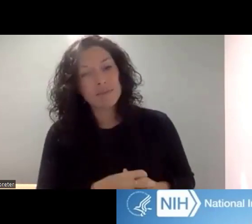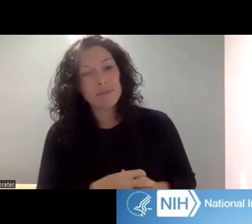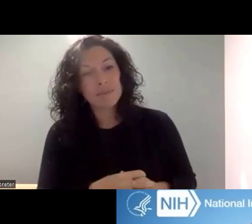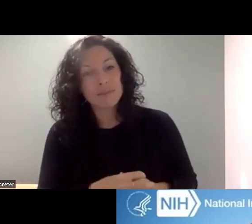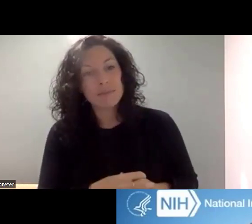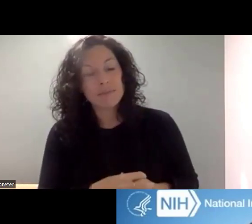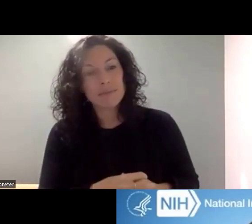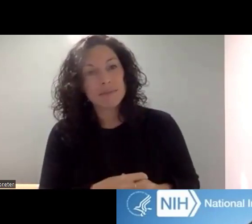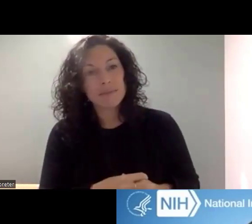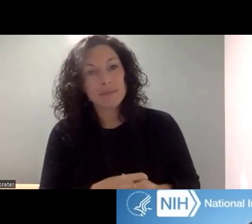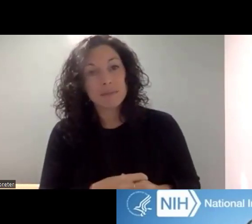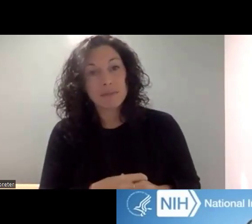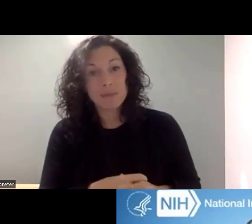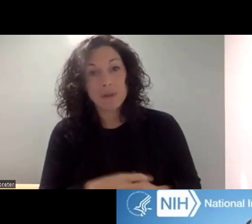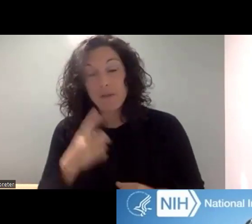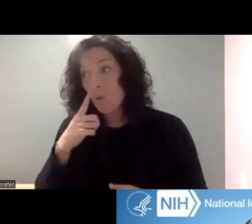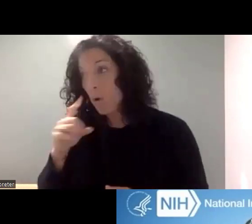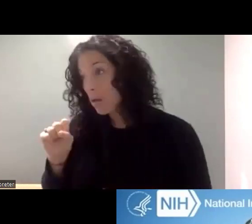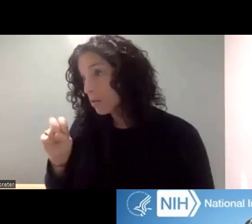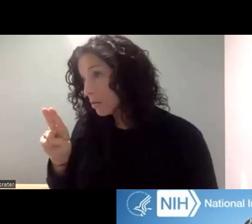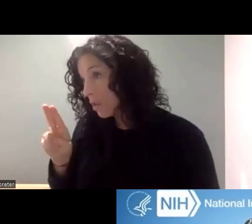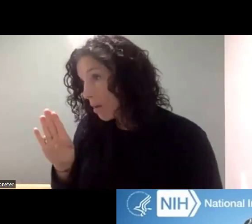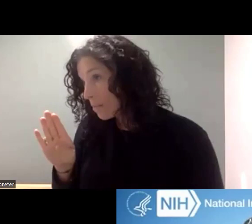Michelle Bulls: For subs ... for foreign entities?